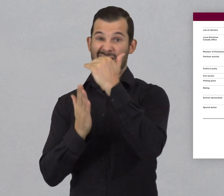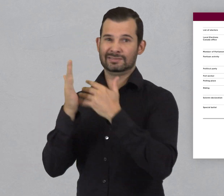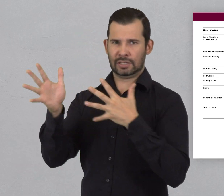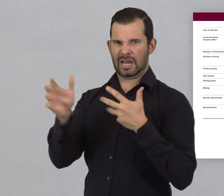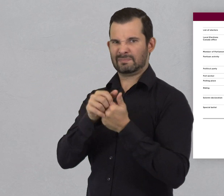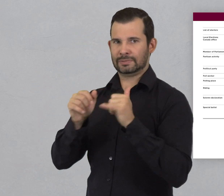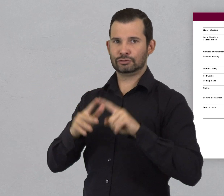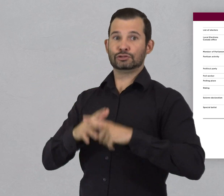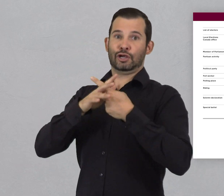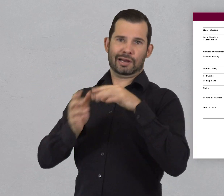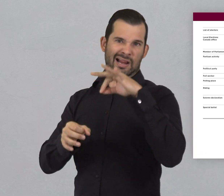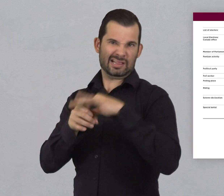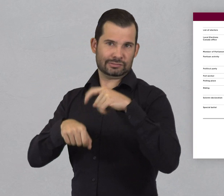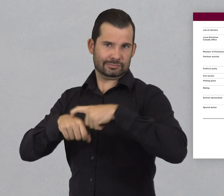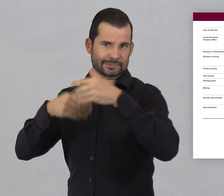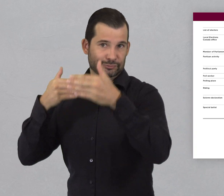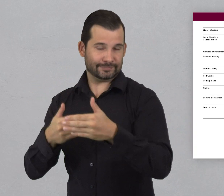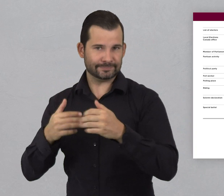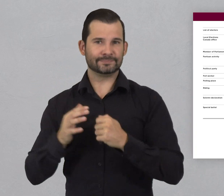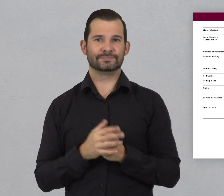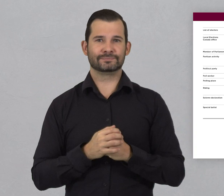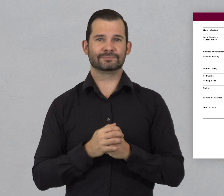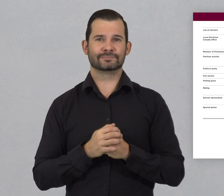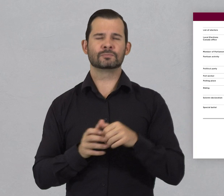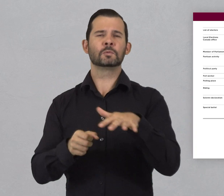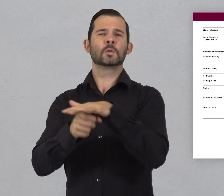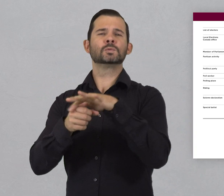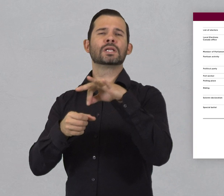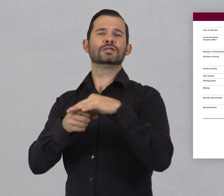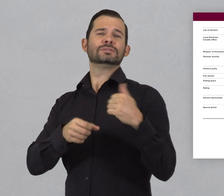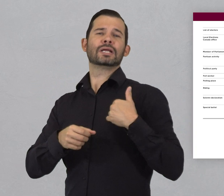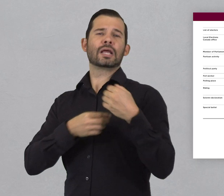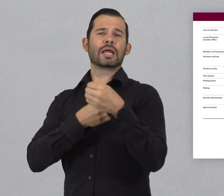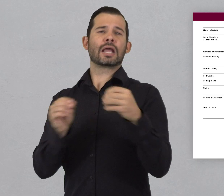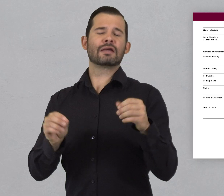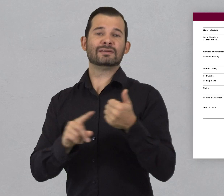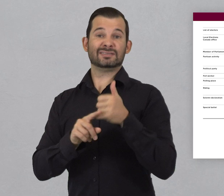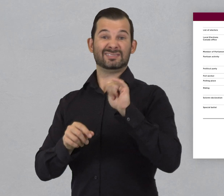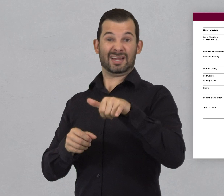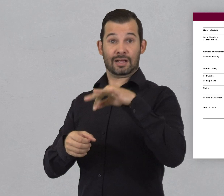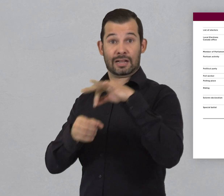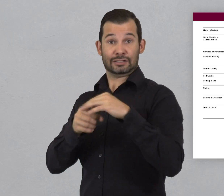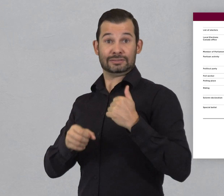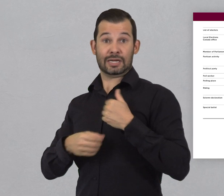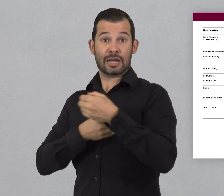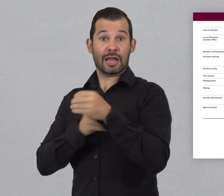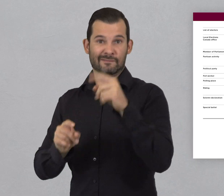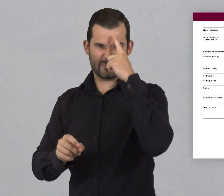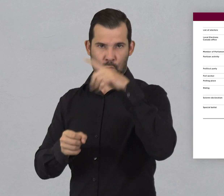updated at the start of an election period. Local Elections Canada office: The Elections